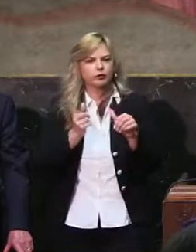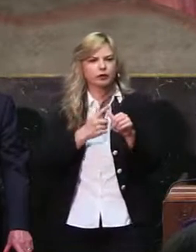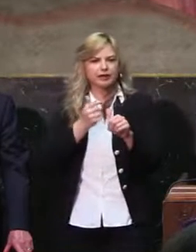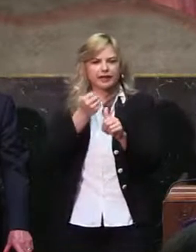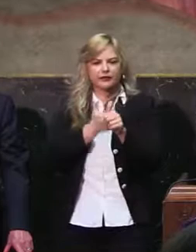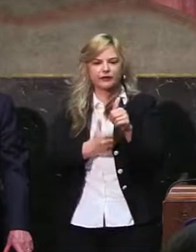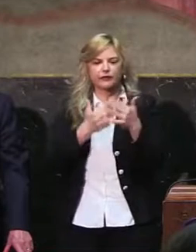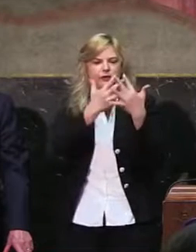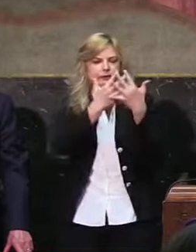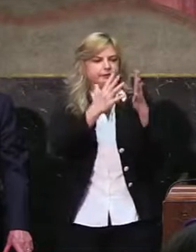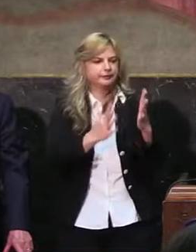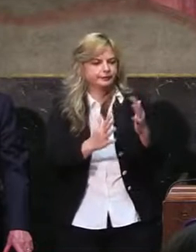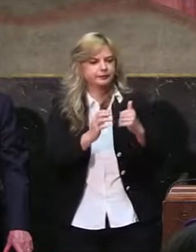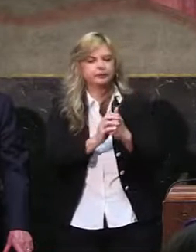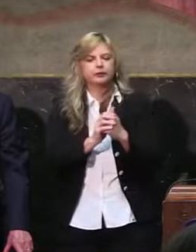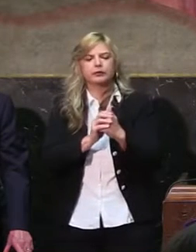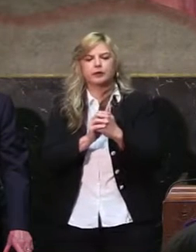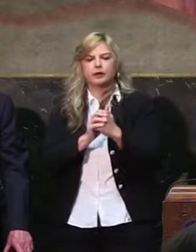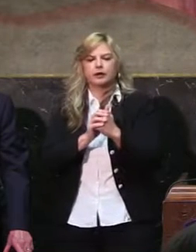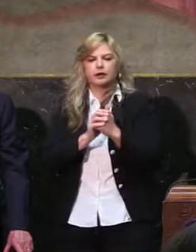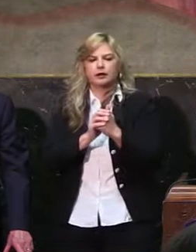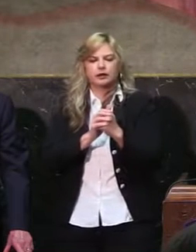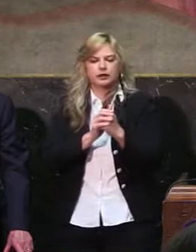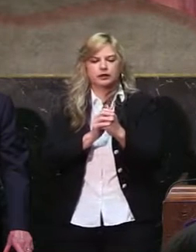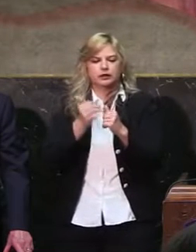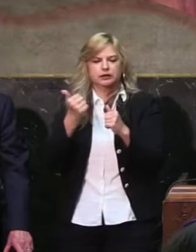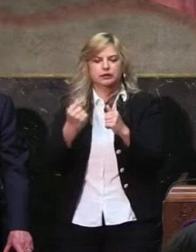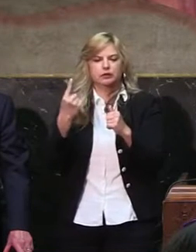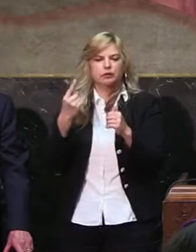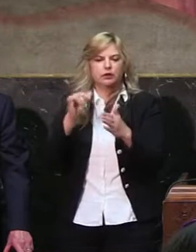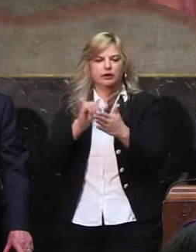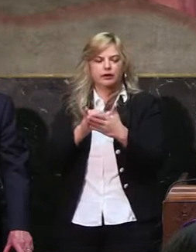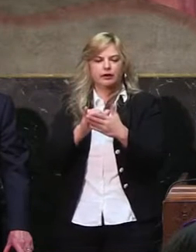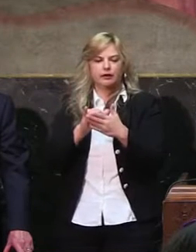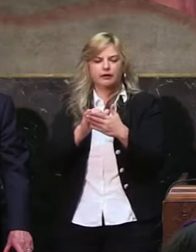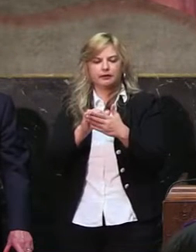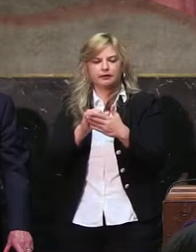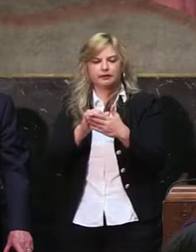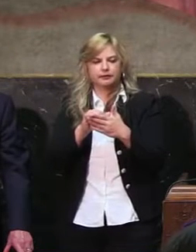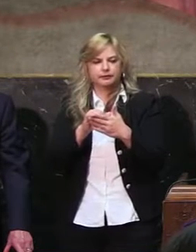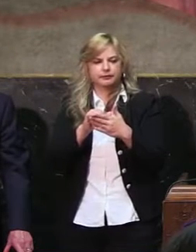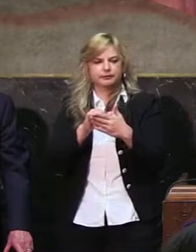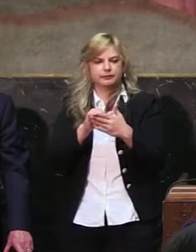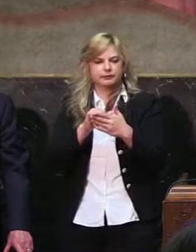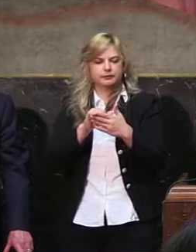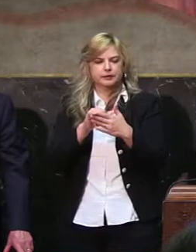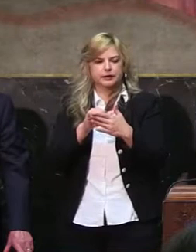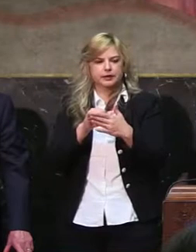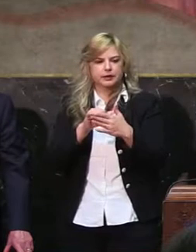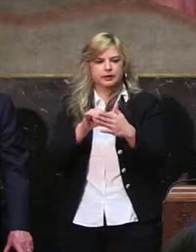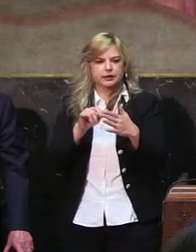or inmate who is an issue with respect to a